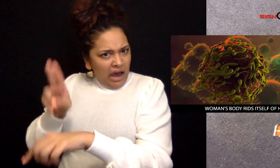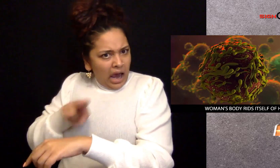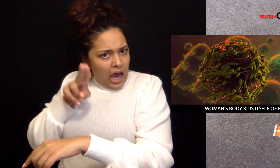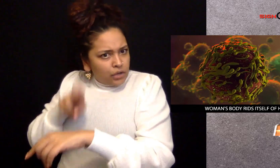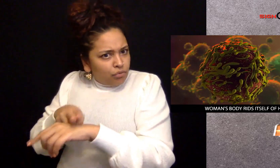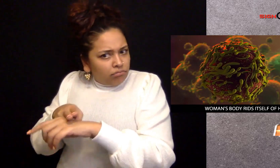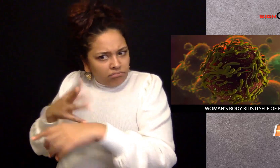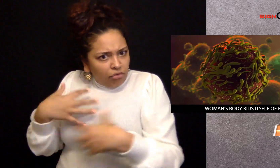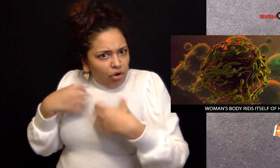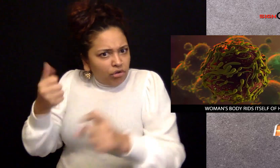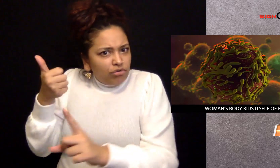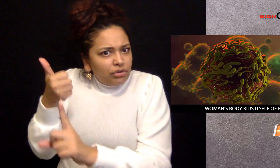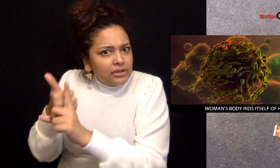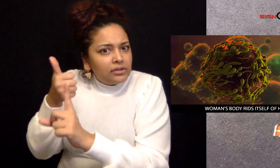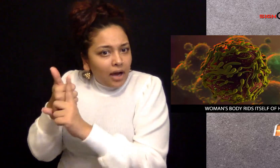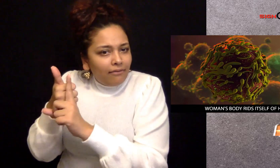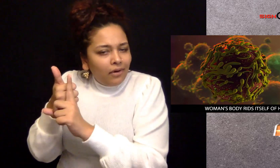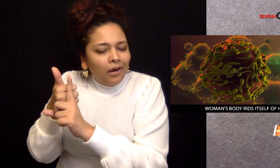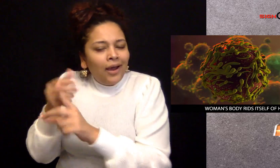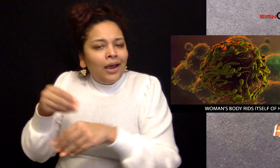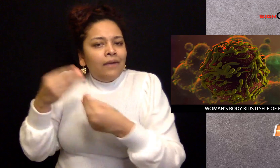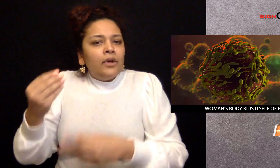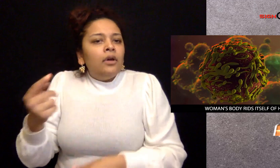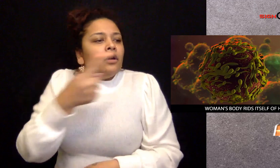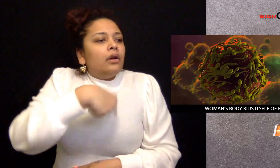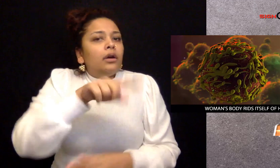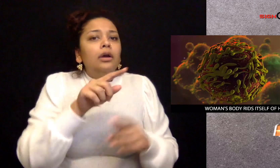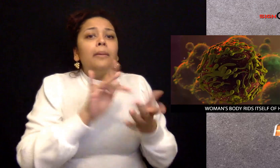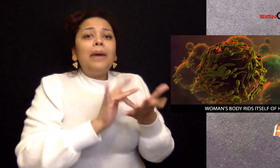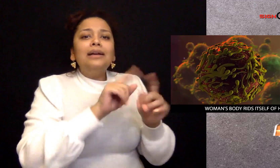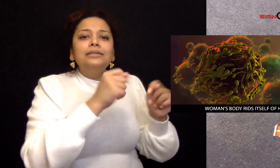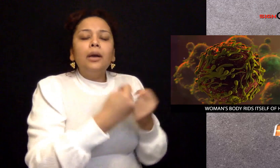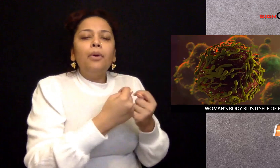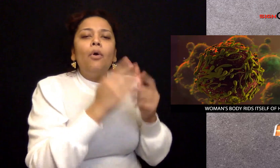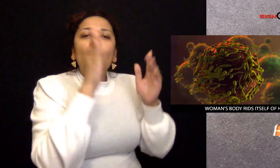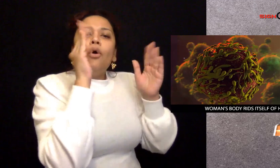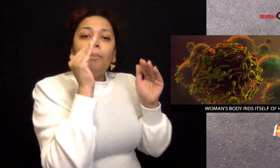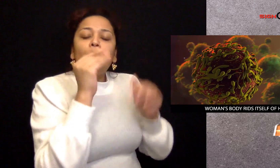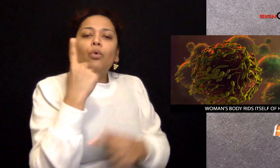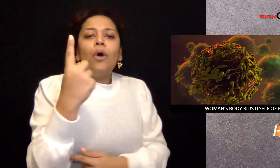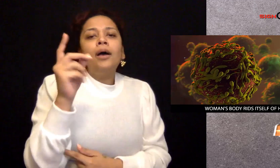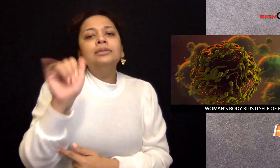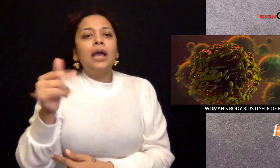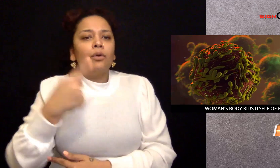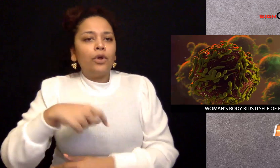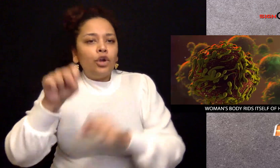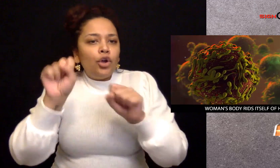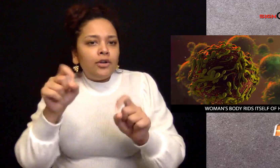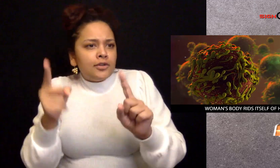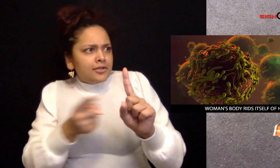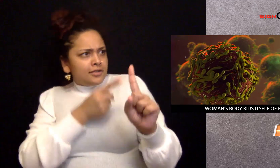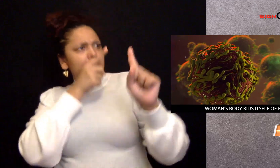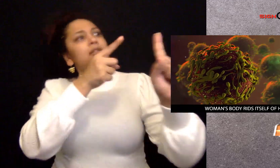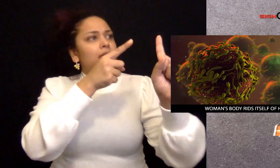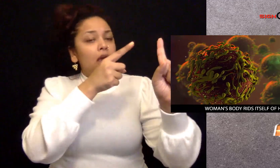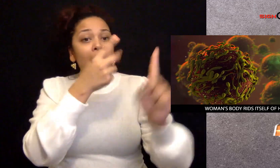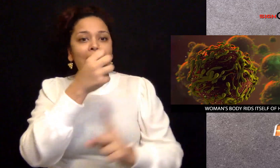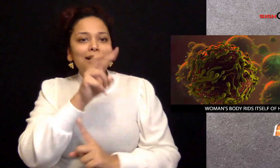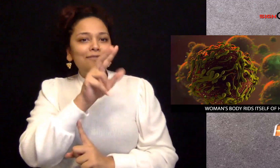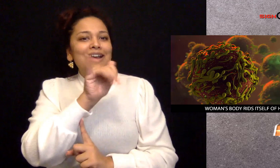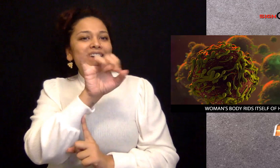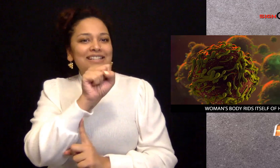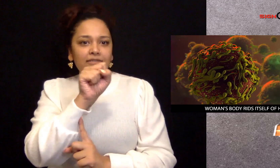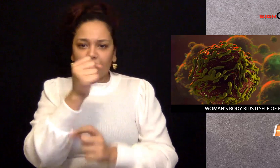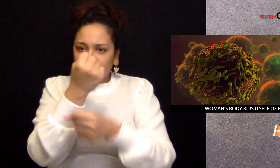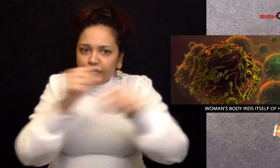woman naturally curing herself gives them hope that one day we could achieve an HIV/AIDS